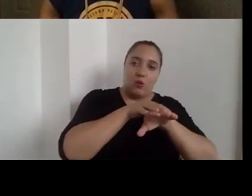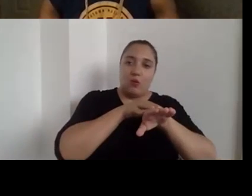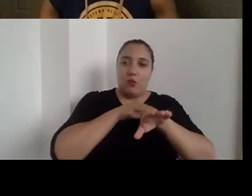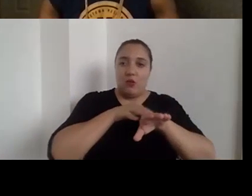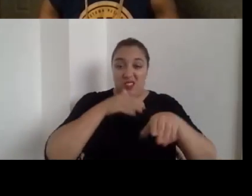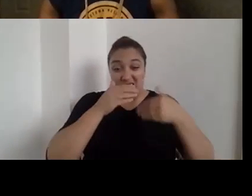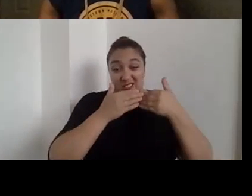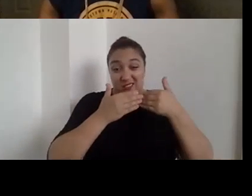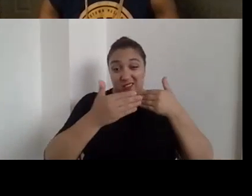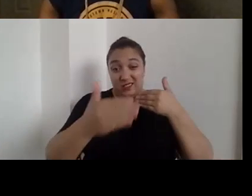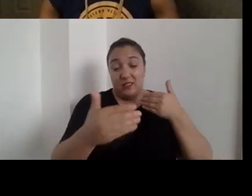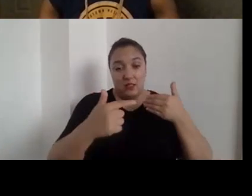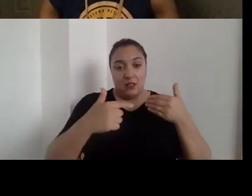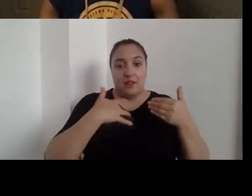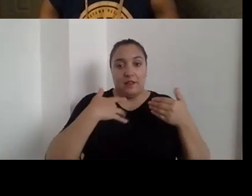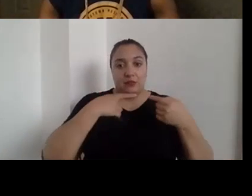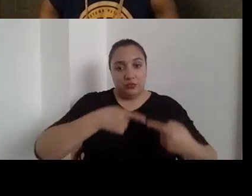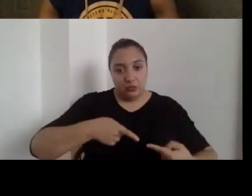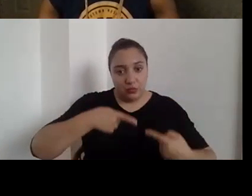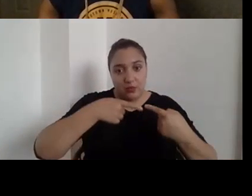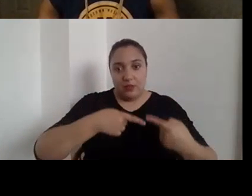have been struggling to move.